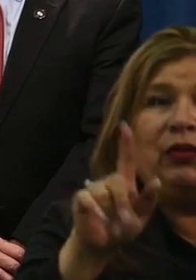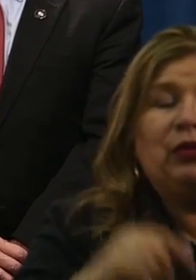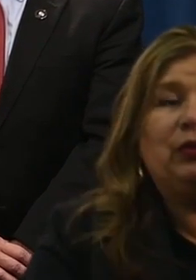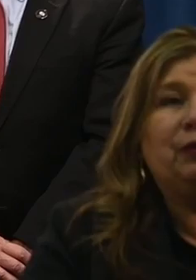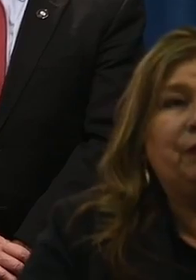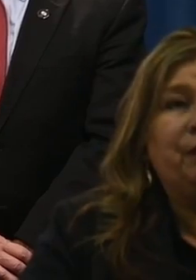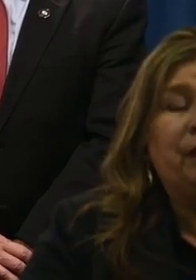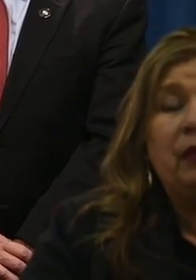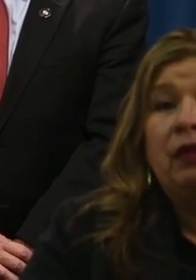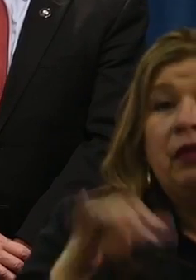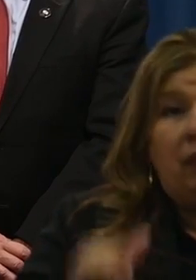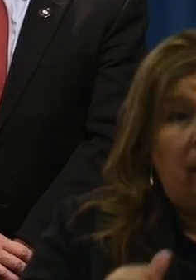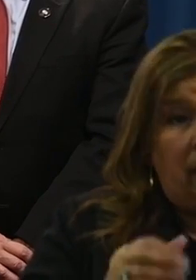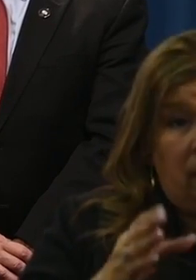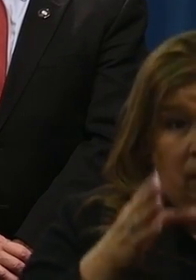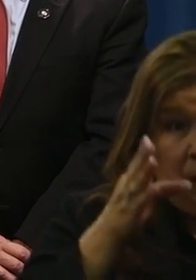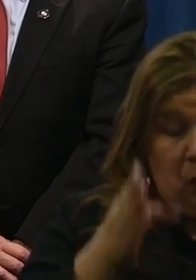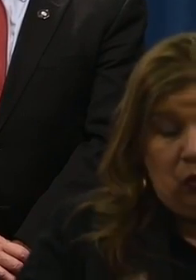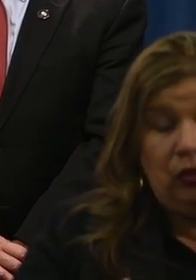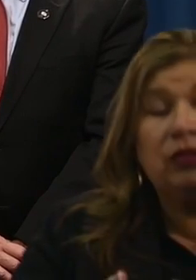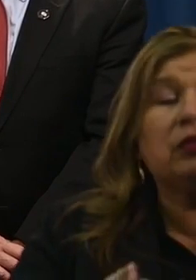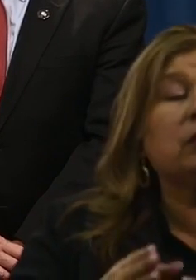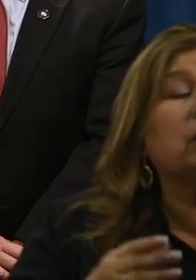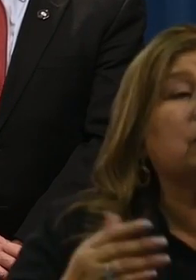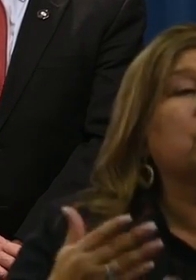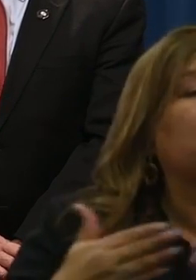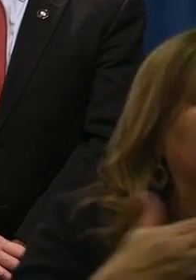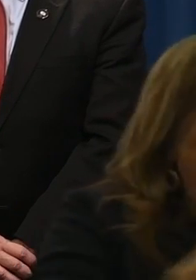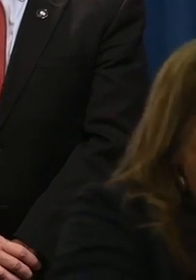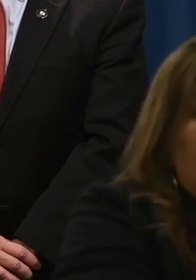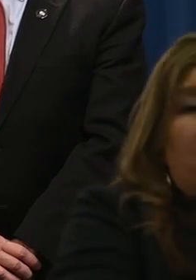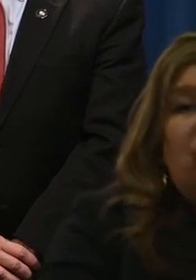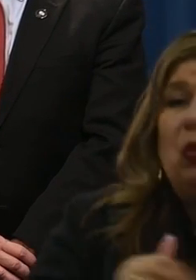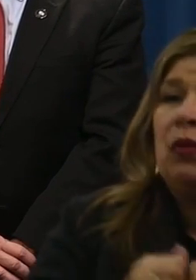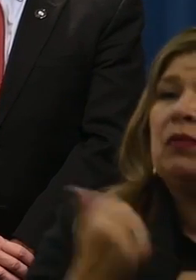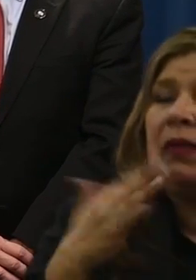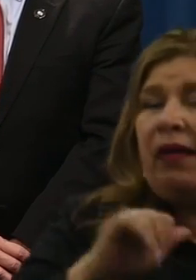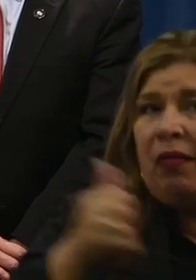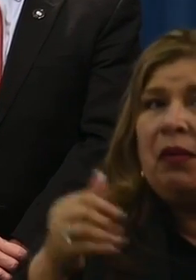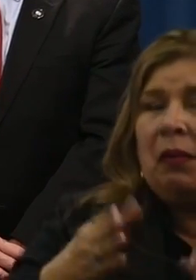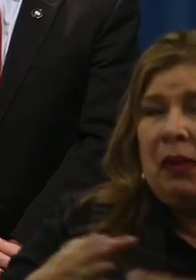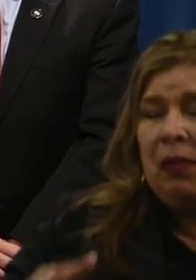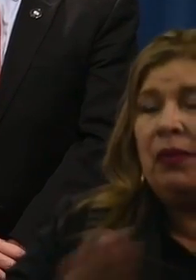That individual came back with a number of others into not only Placer County area,